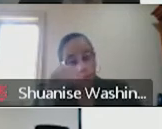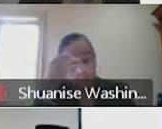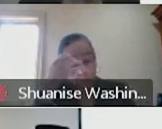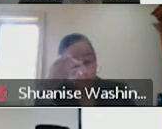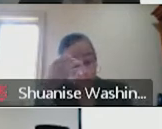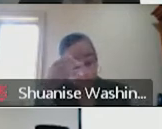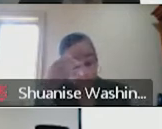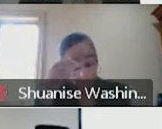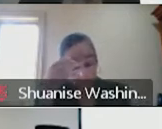Ballad?